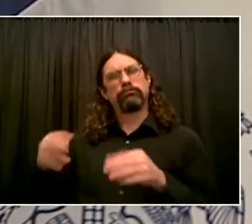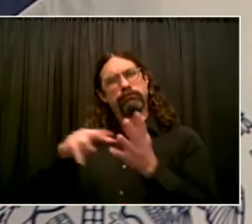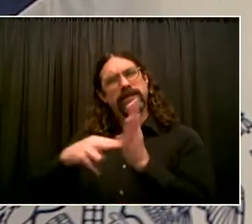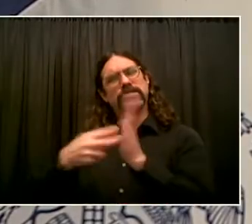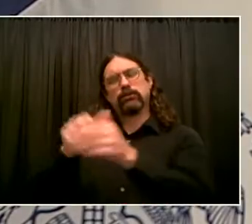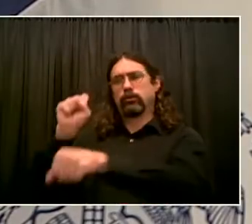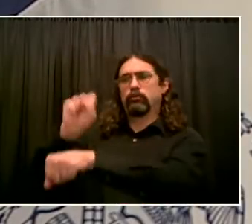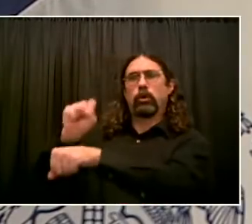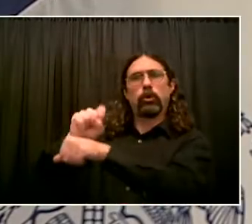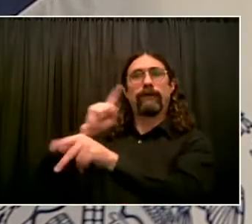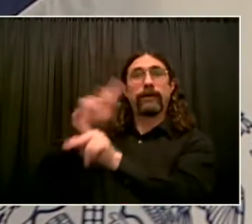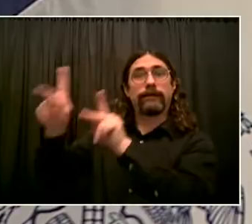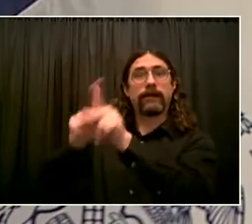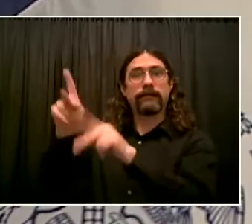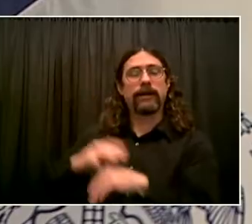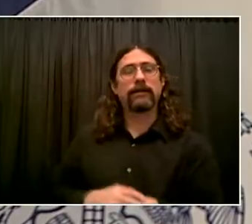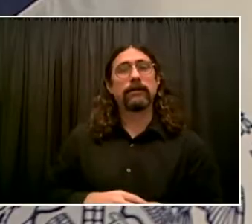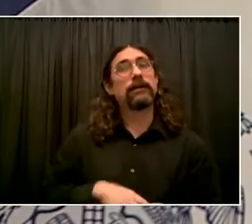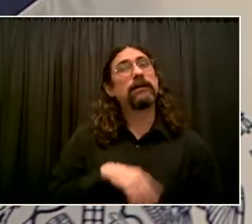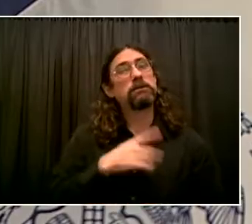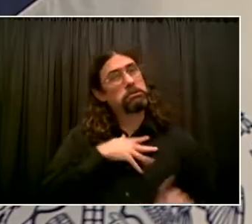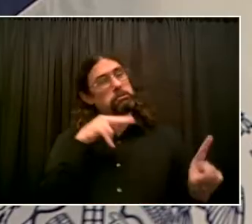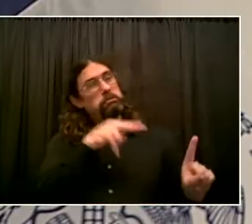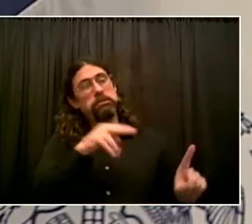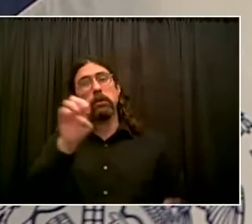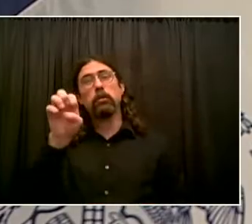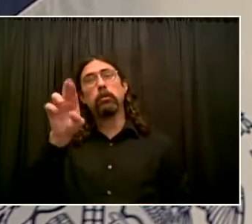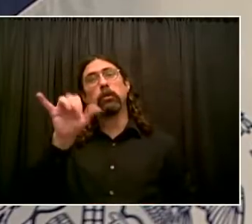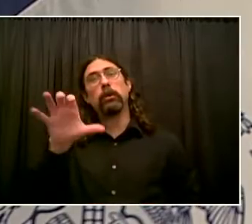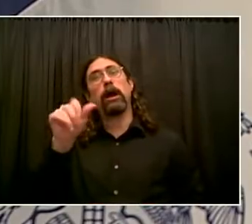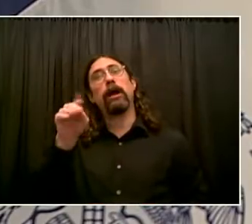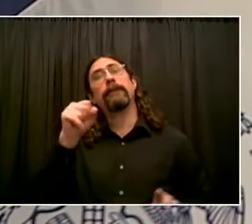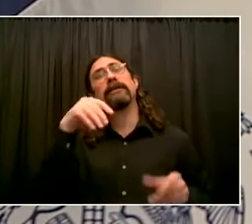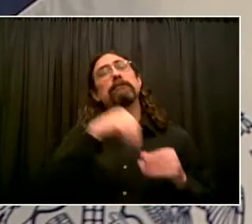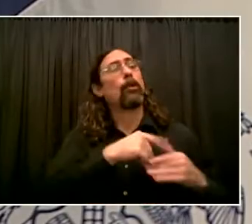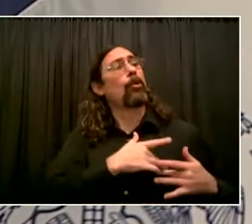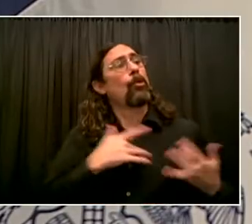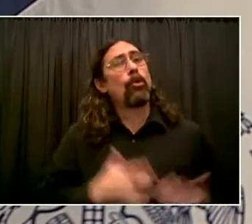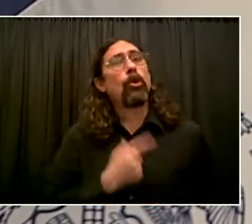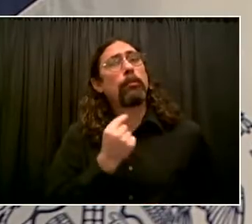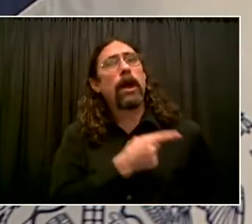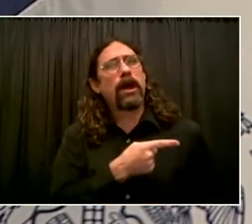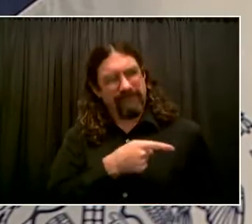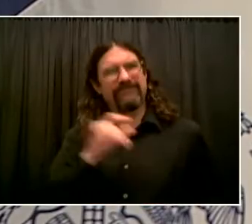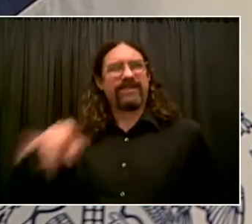HE FOUGHT FOR REAL REFORM AND CHANGES IN POLICING WHEN IT WAS NOT EASY.